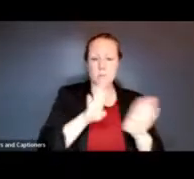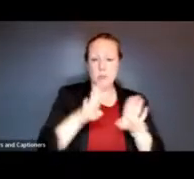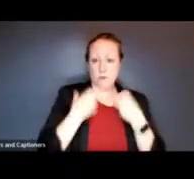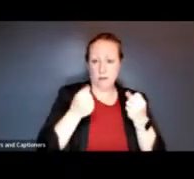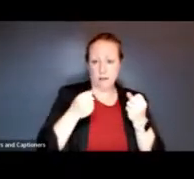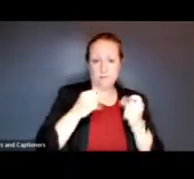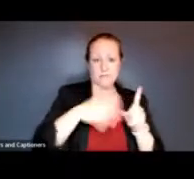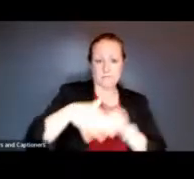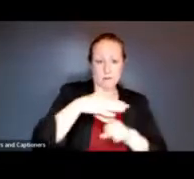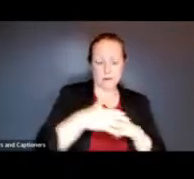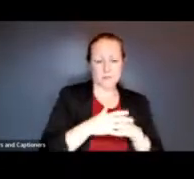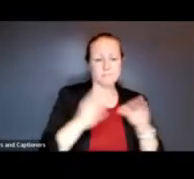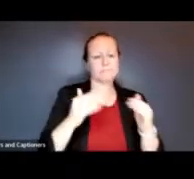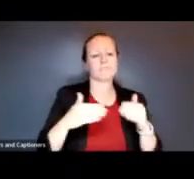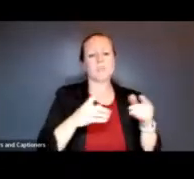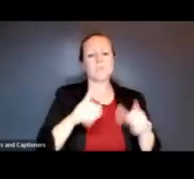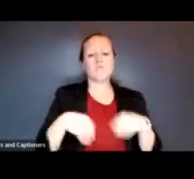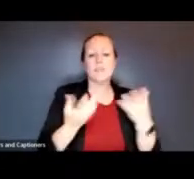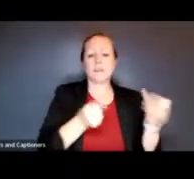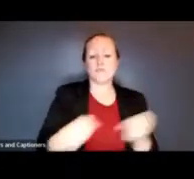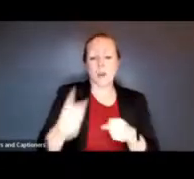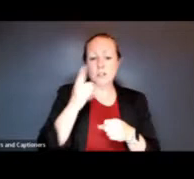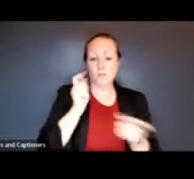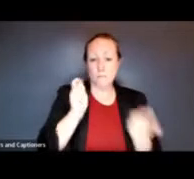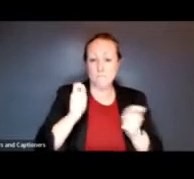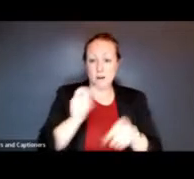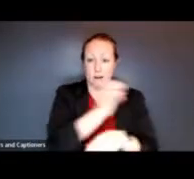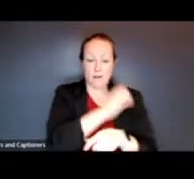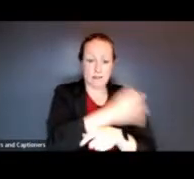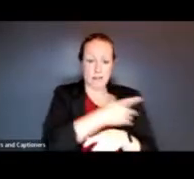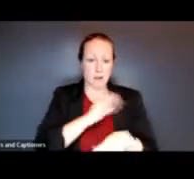modifying clinical interventions and guidance for modifying pharmacological interventions.